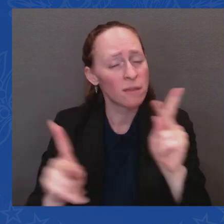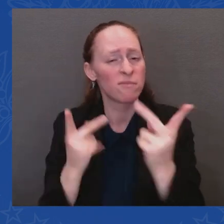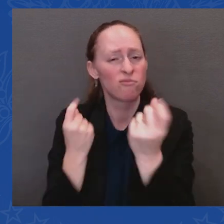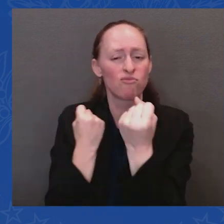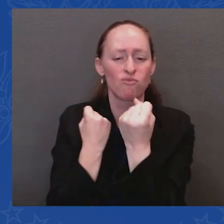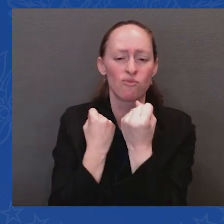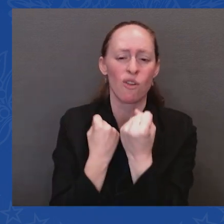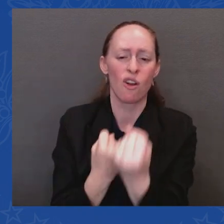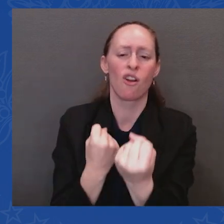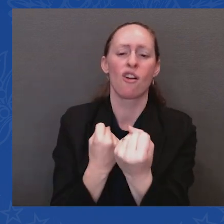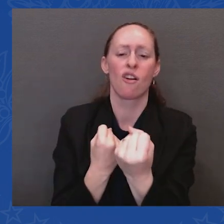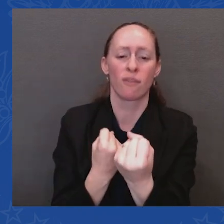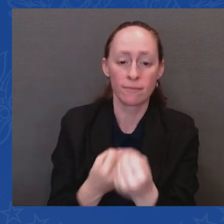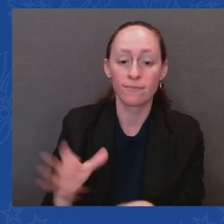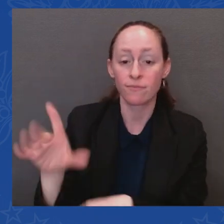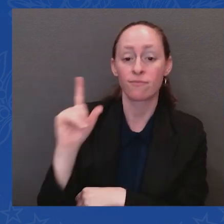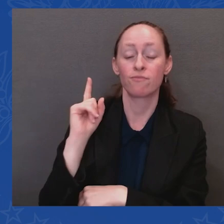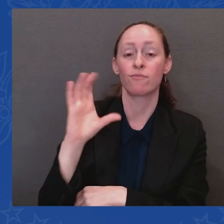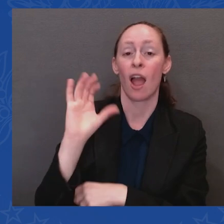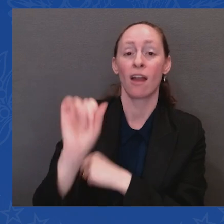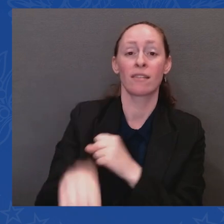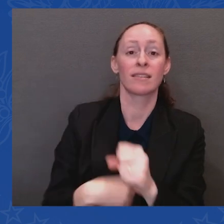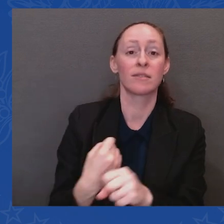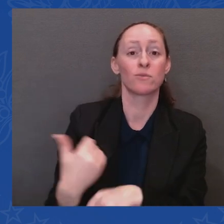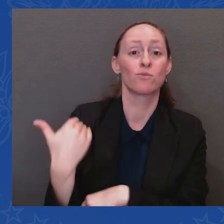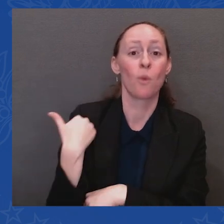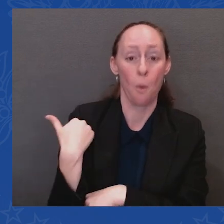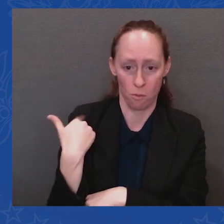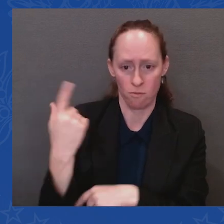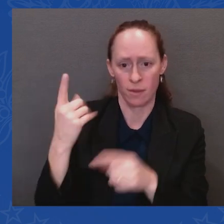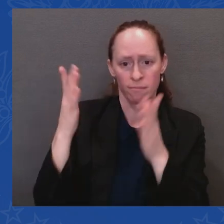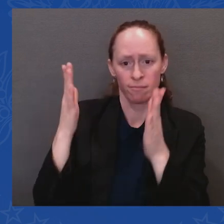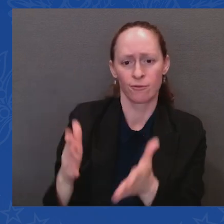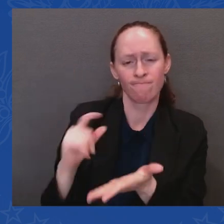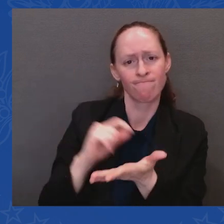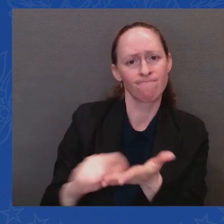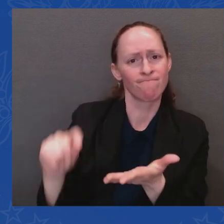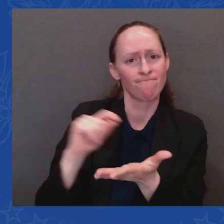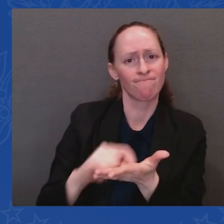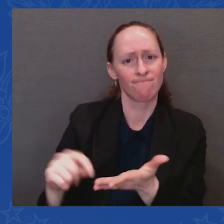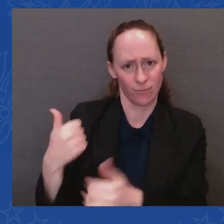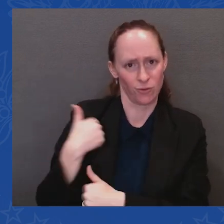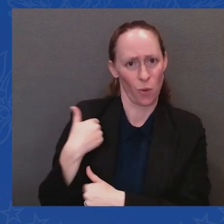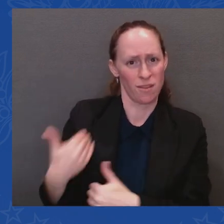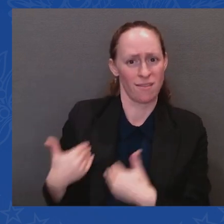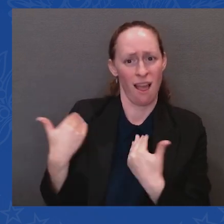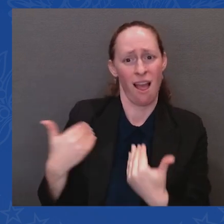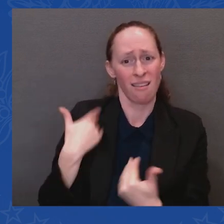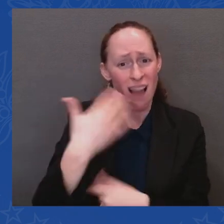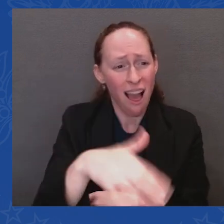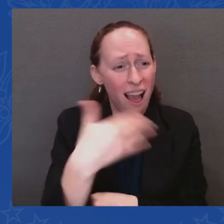after World War One ended: "If you only could see. Lanterns shine in every window and door."